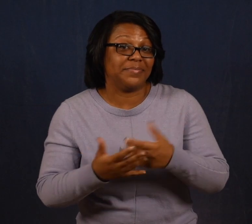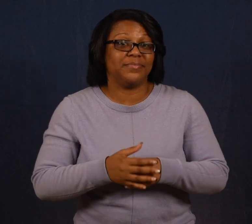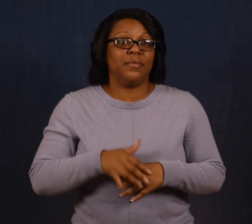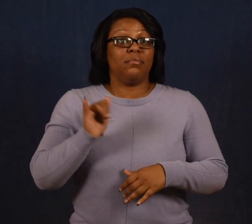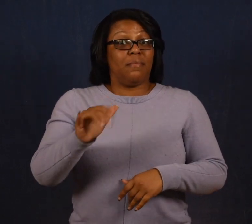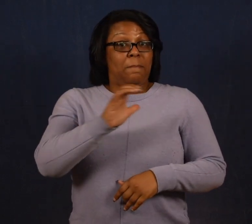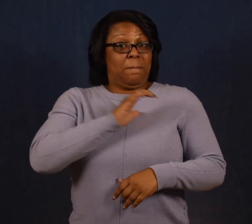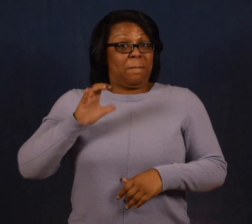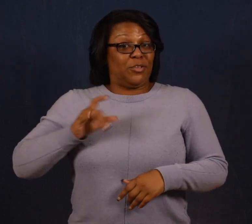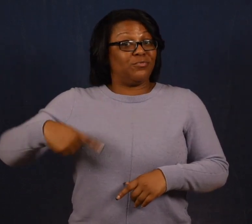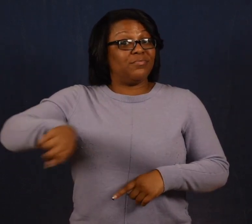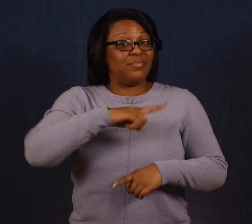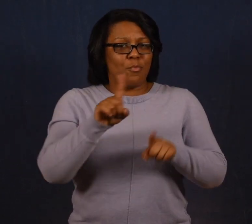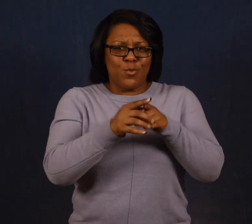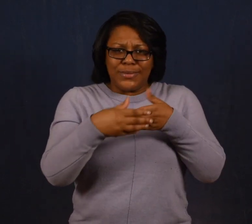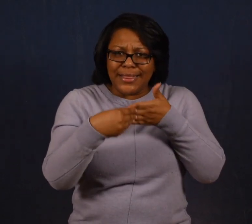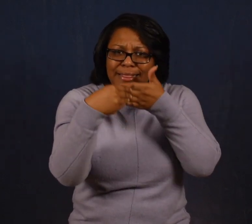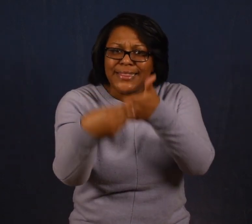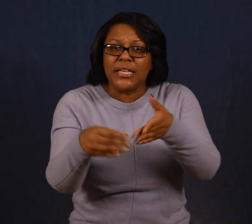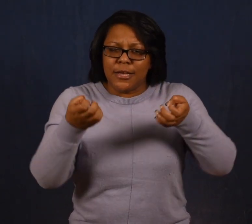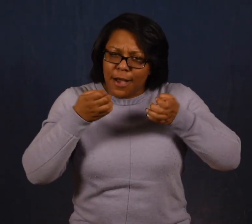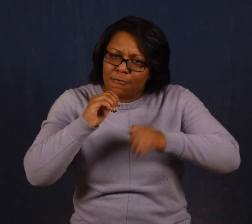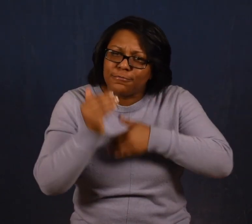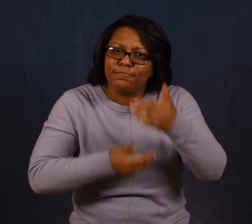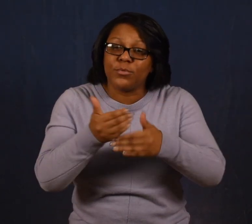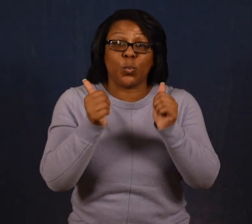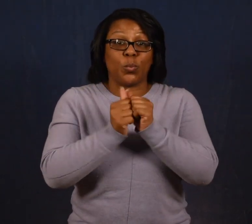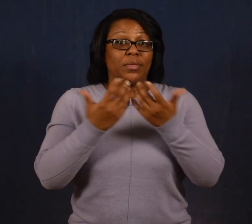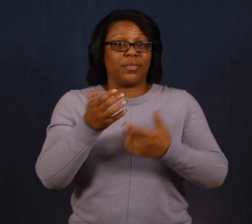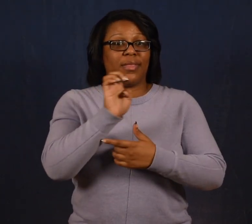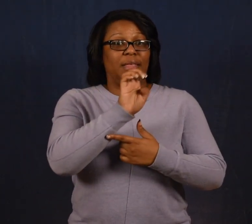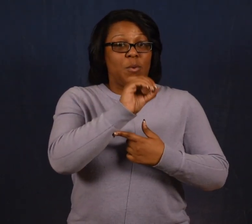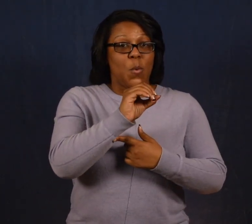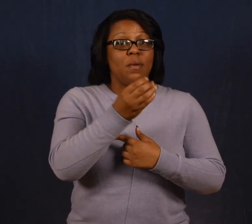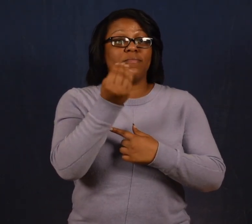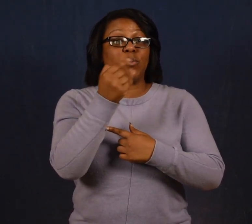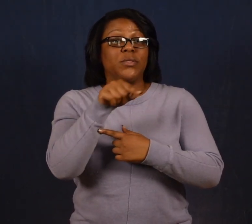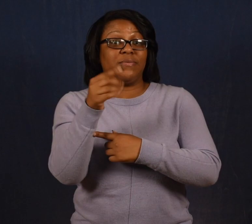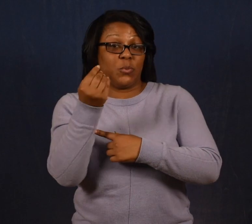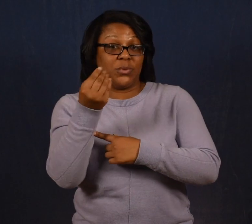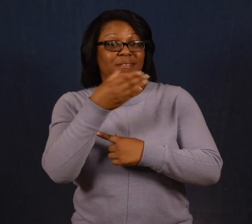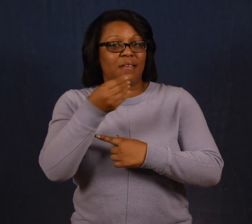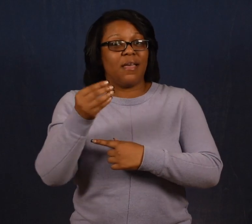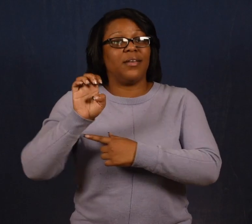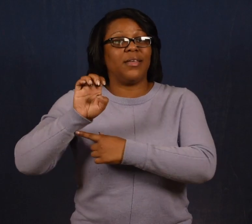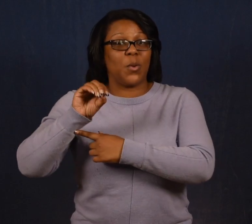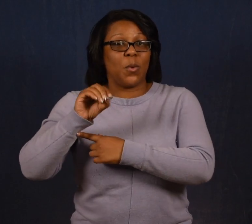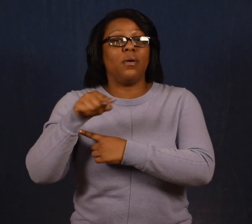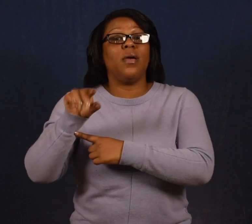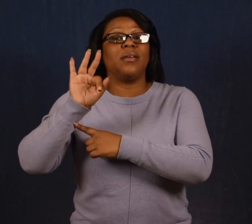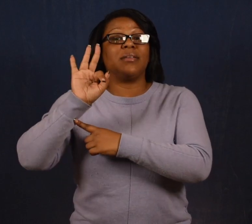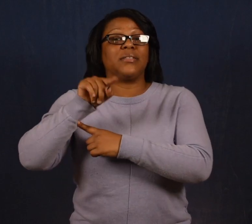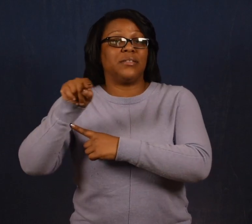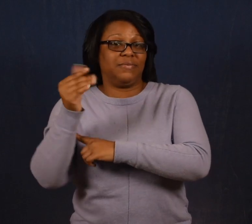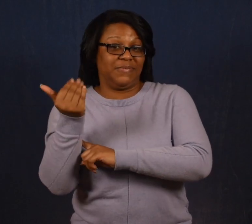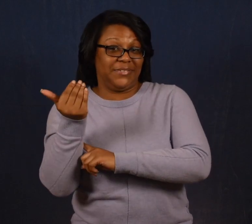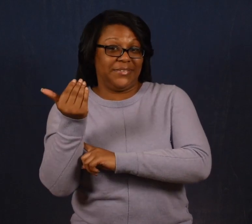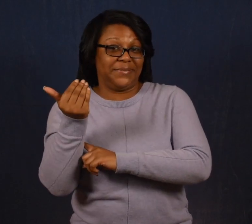Lastly, the Commission also led efforts with EO-14-14 and EO-19-15.